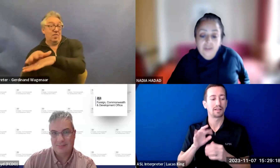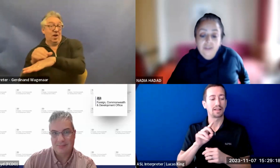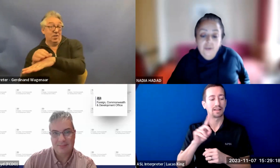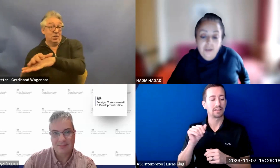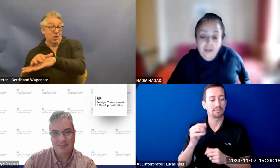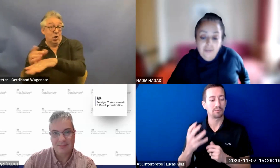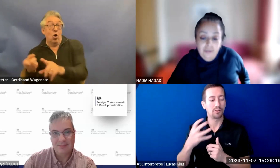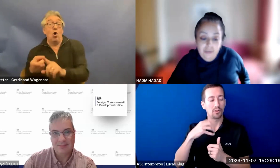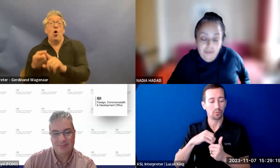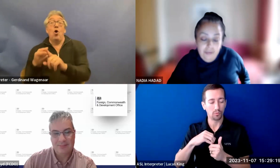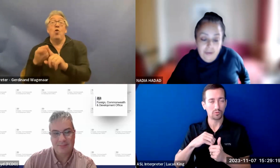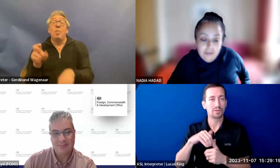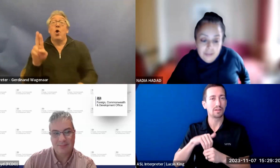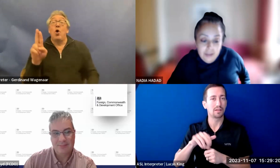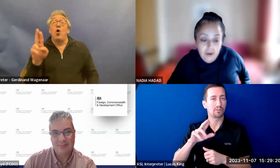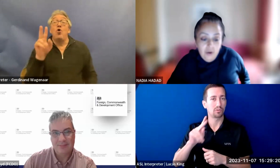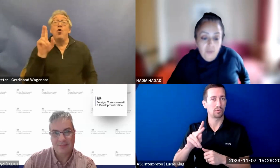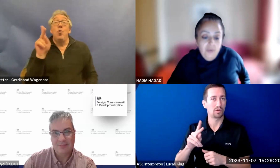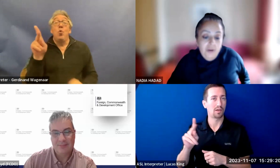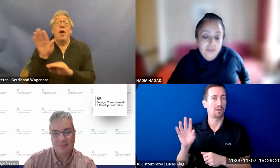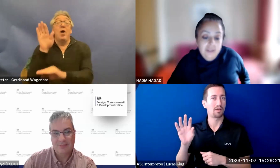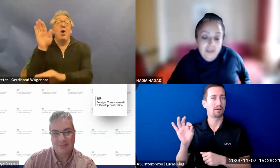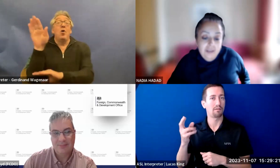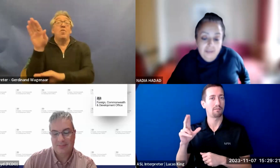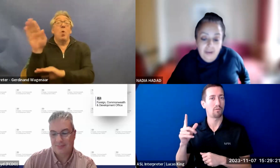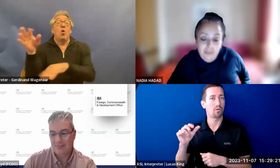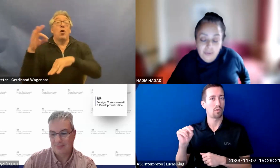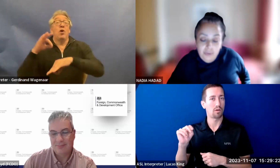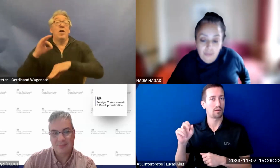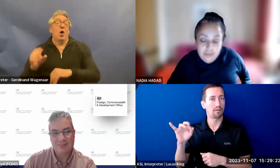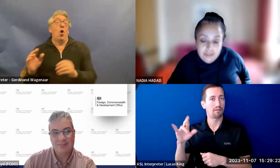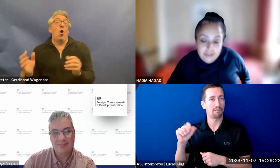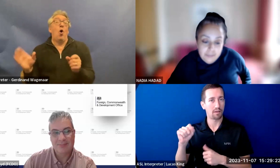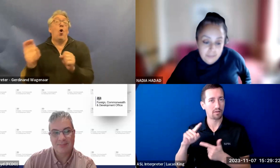within the UK Foreign Affairs, Commonwealth and Development Office.